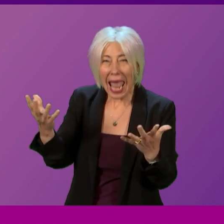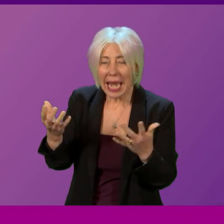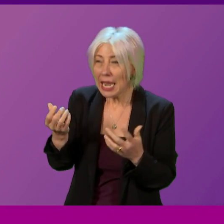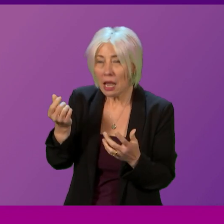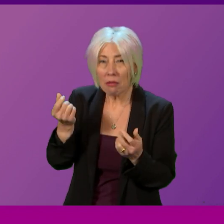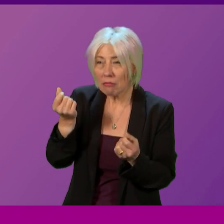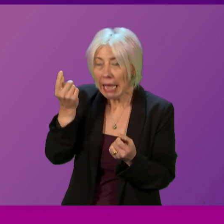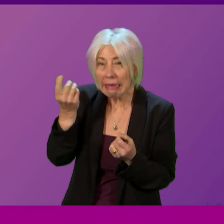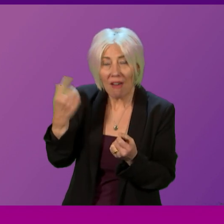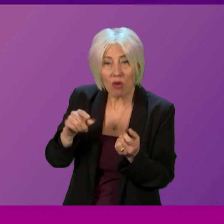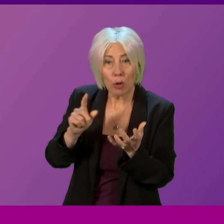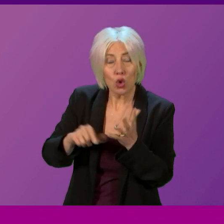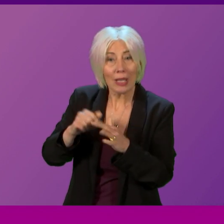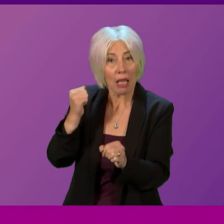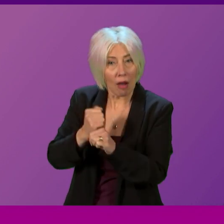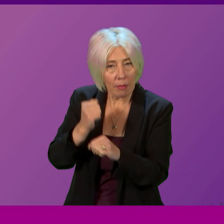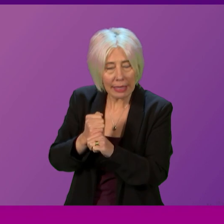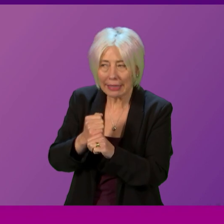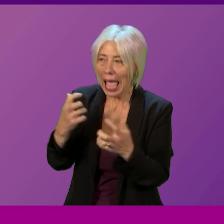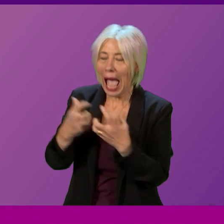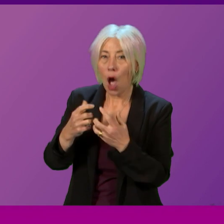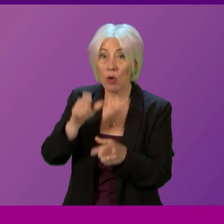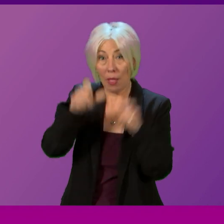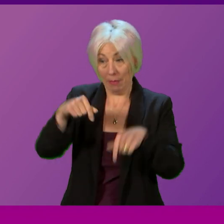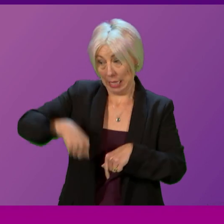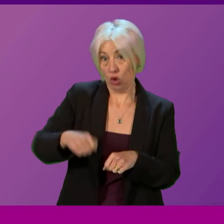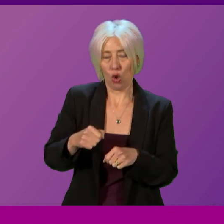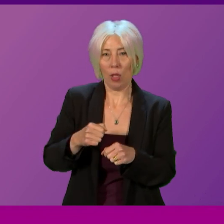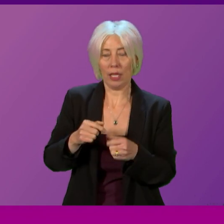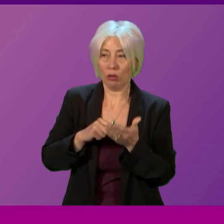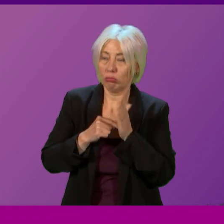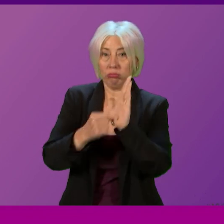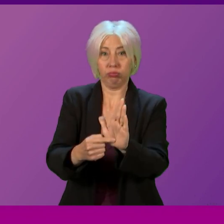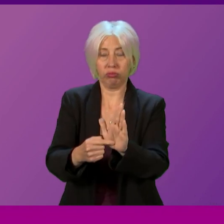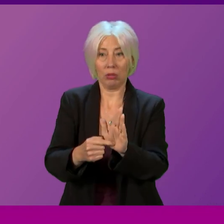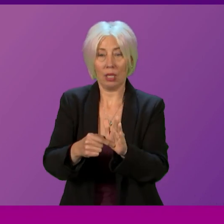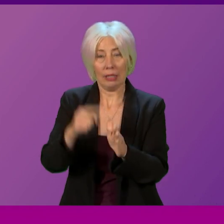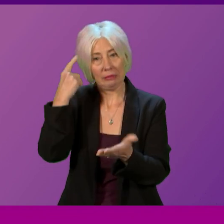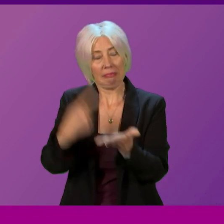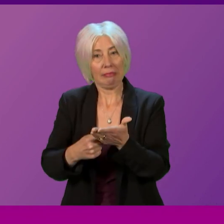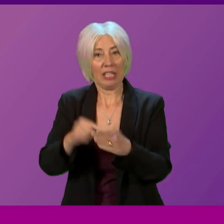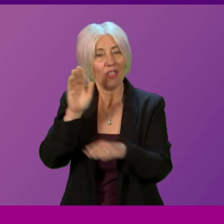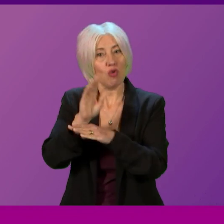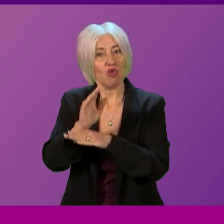UK Government as to how the people of Scotland can exercise their democratic right and have a choice in their future?